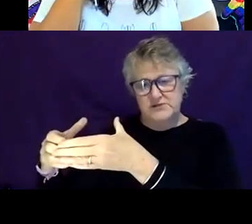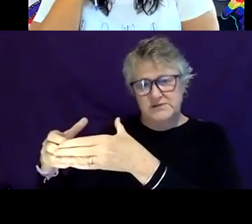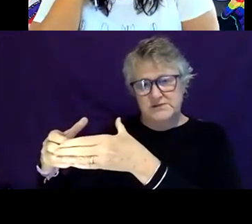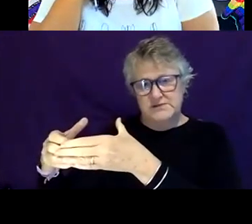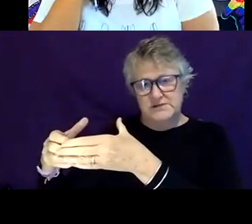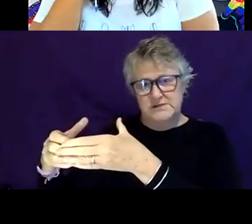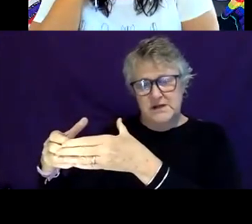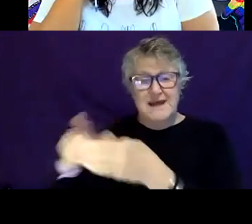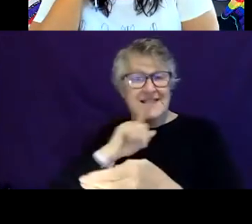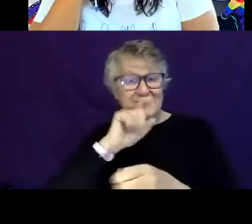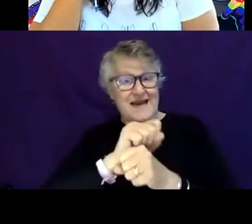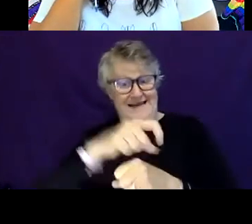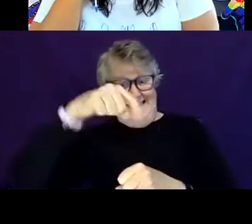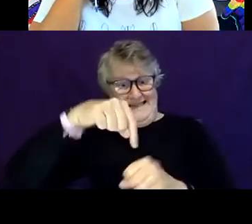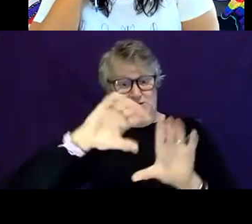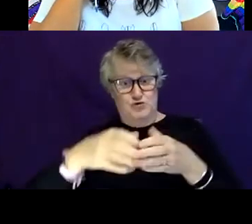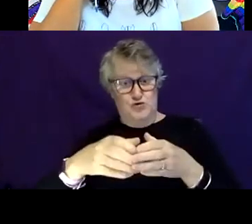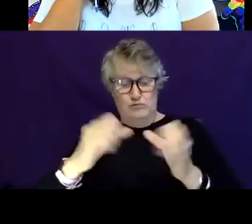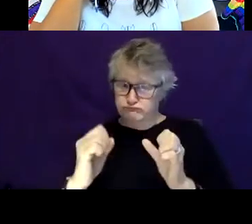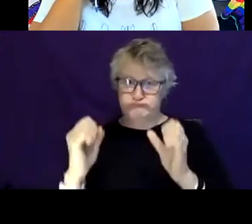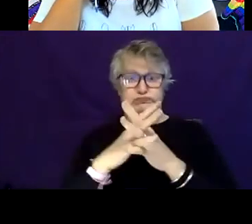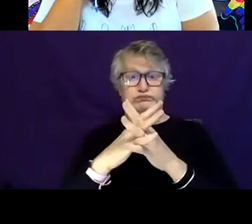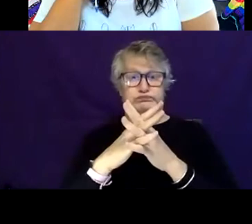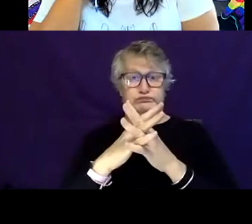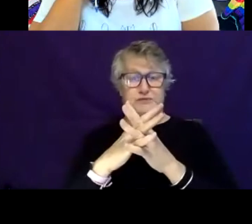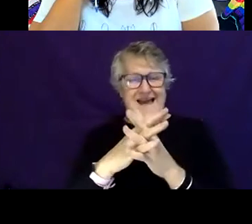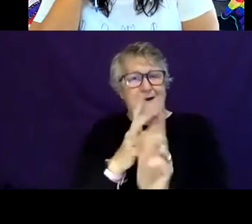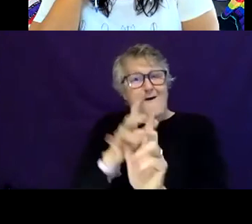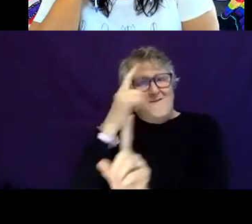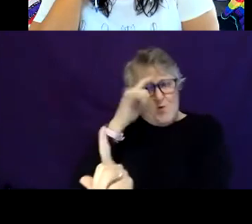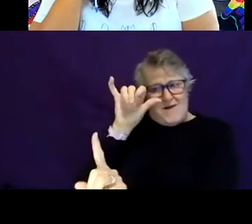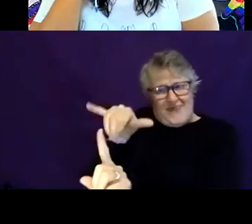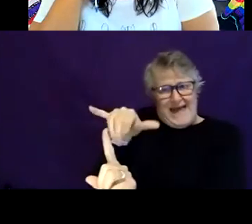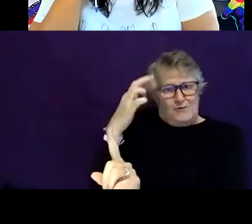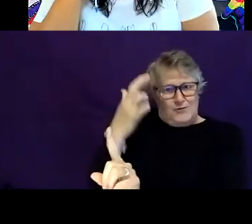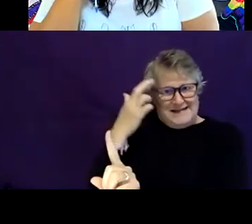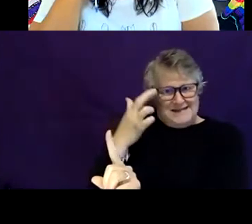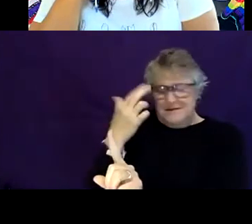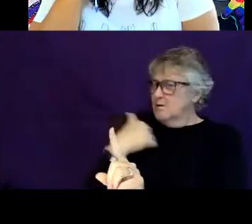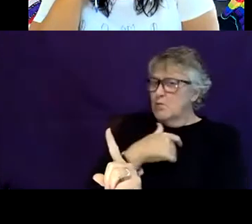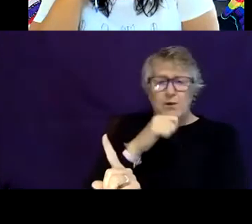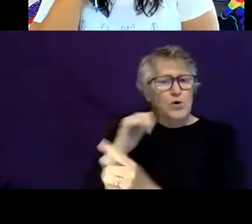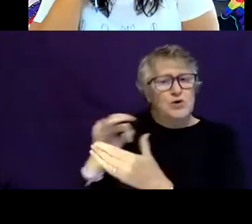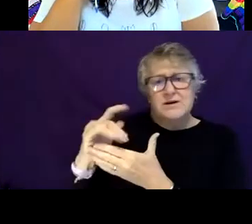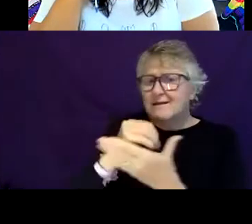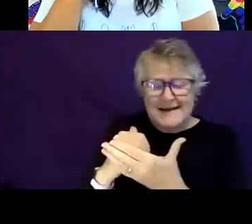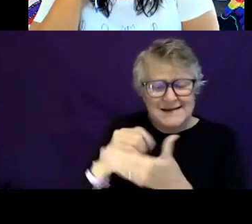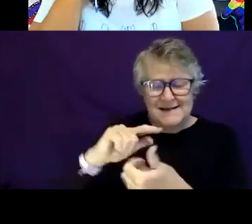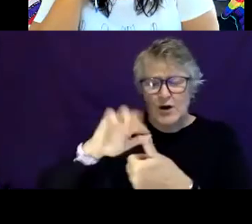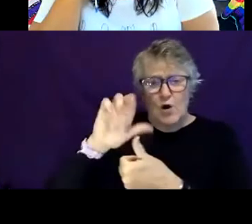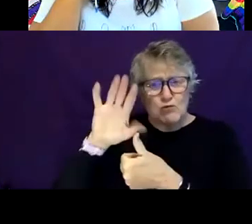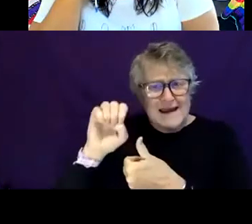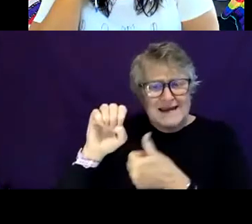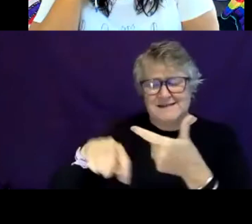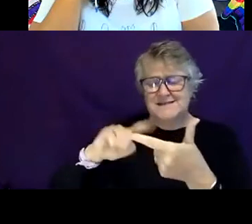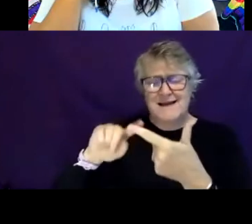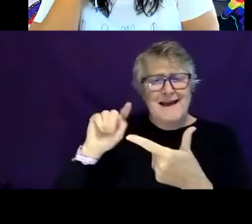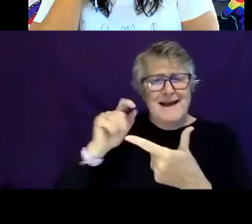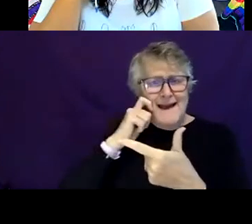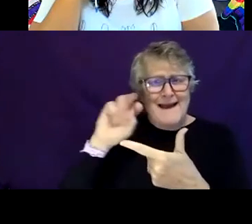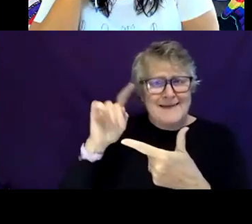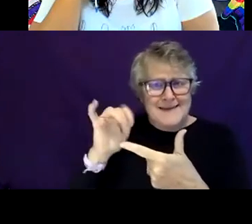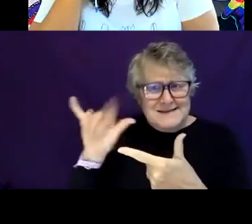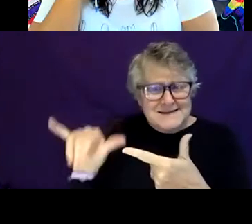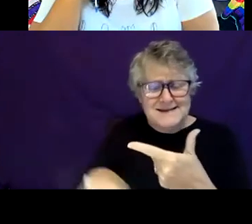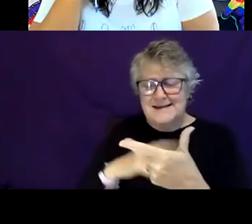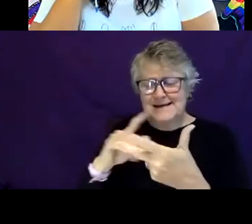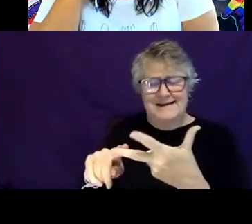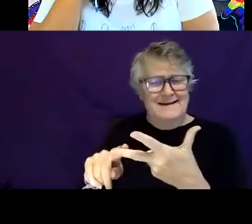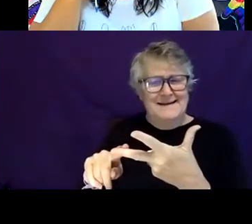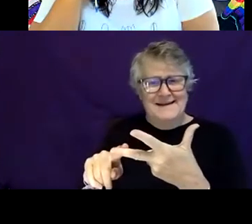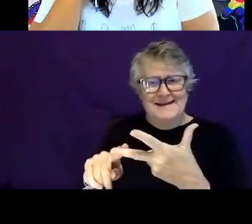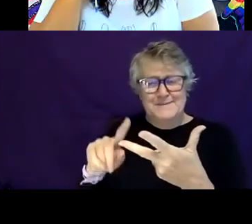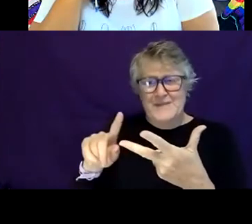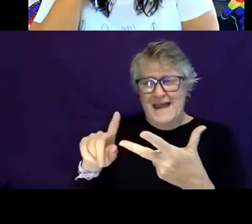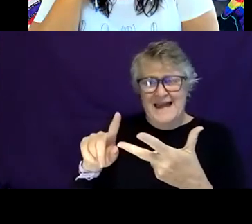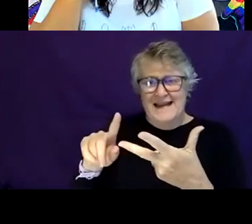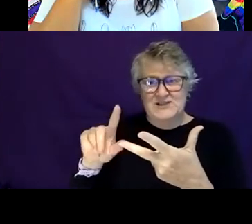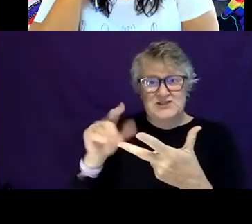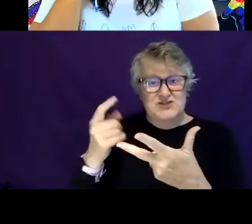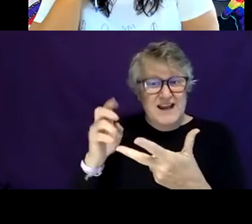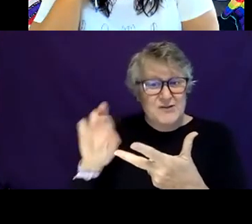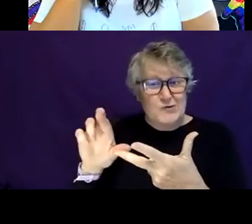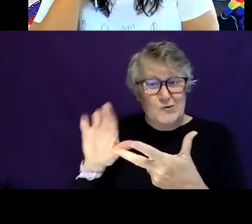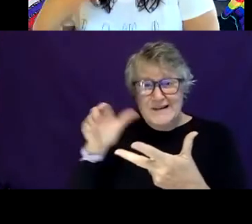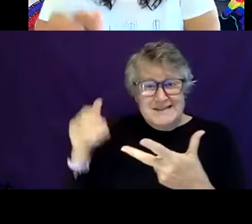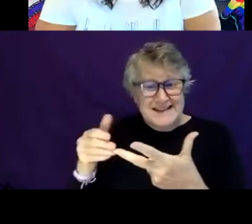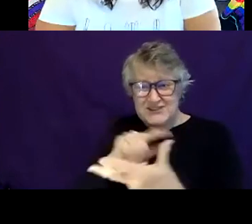In fact, you know this group came together for that very reason. We weren't collecting race ethnicity data, we weren't collecting sexual orientation or gender identity data, during a global pandemic but even outside of that we were already struggling to